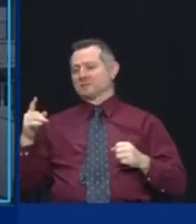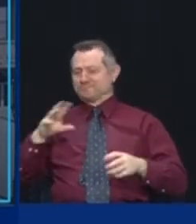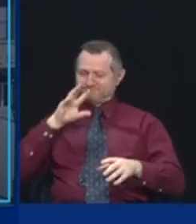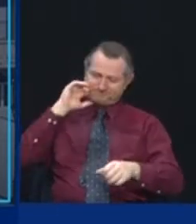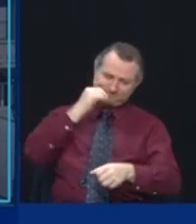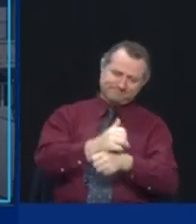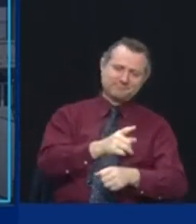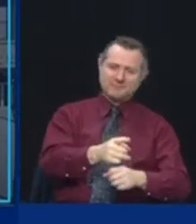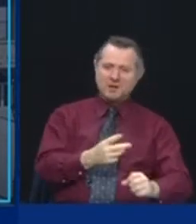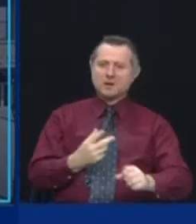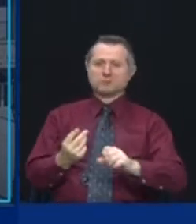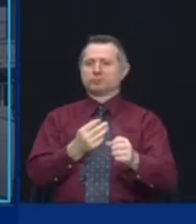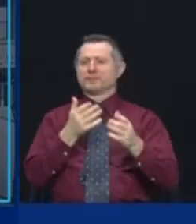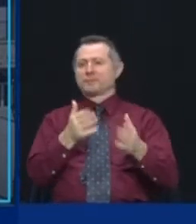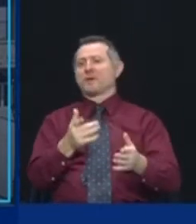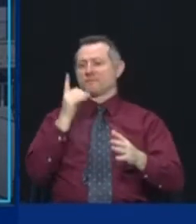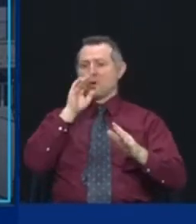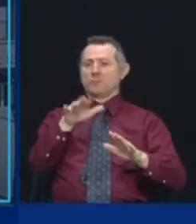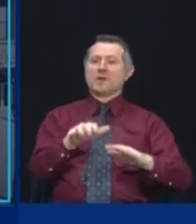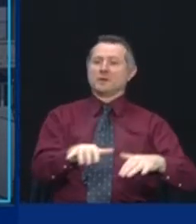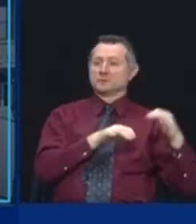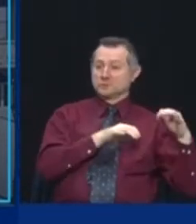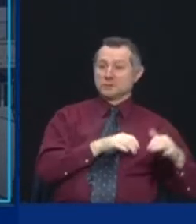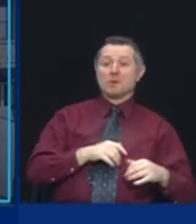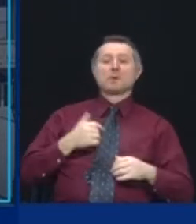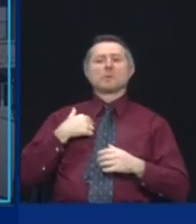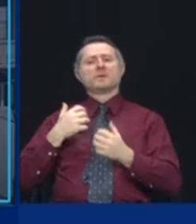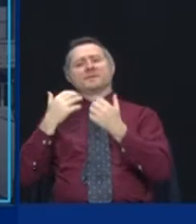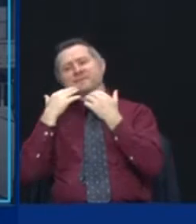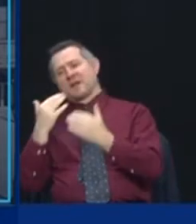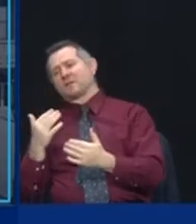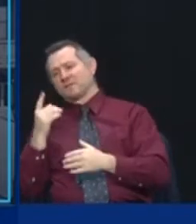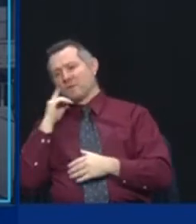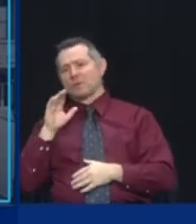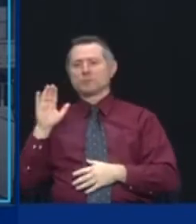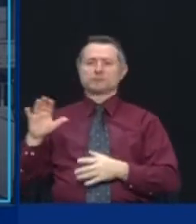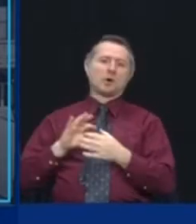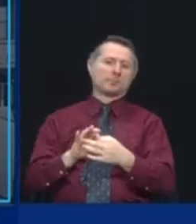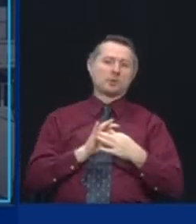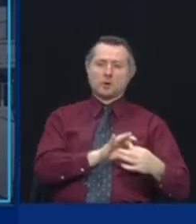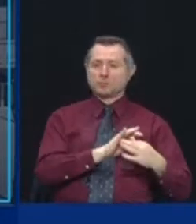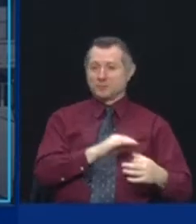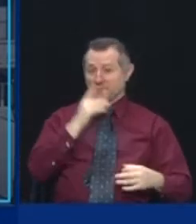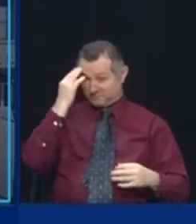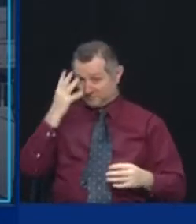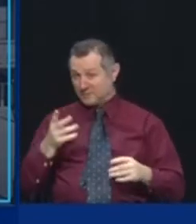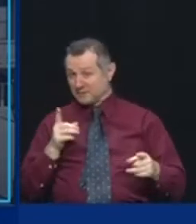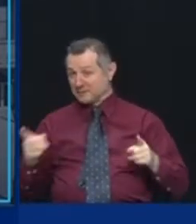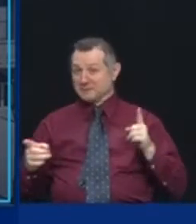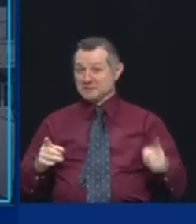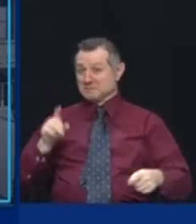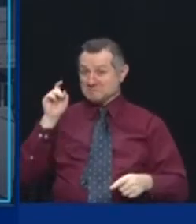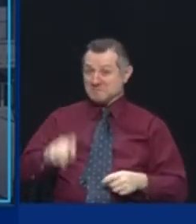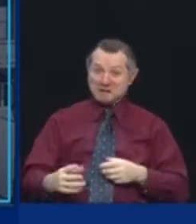ALLOWING THE VACCINE CENTER TO BE SET UP YOU AT THE STADIUM. AND I WANT TO THANK THEM FOR